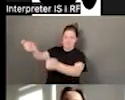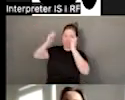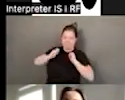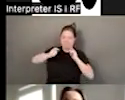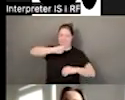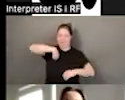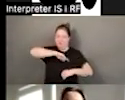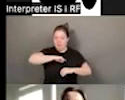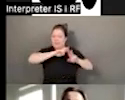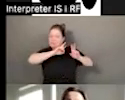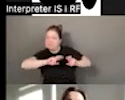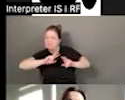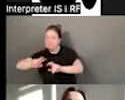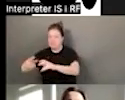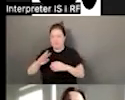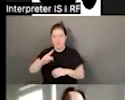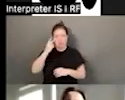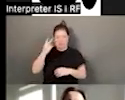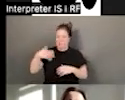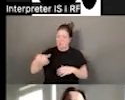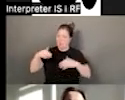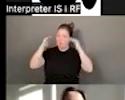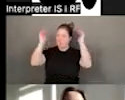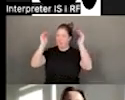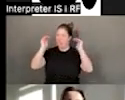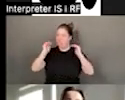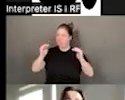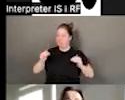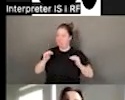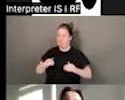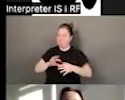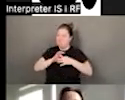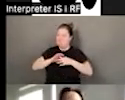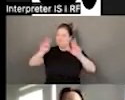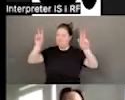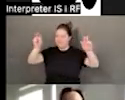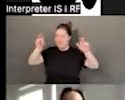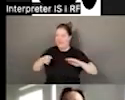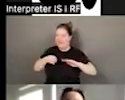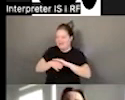different levels in the accessibility world or the disability ecosystem.